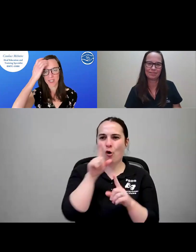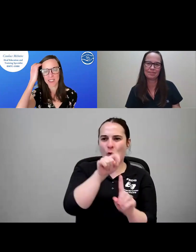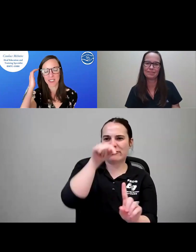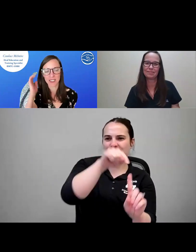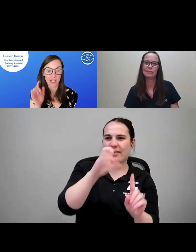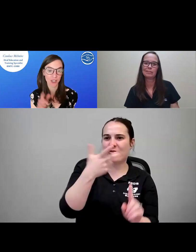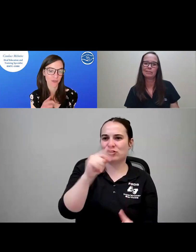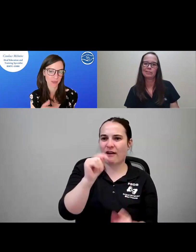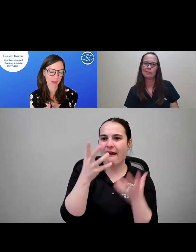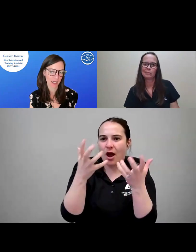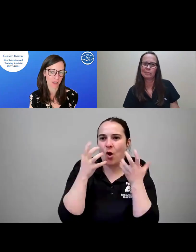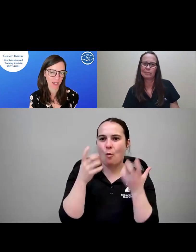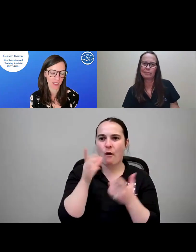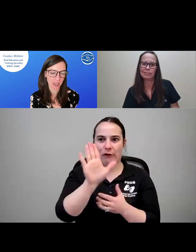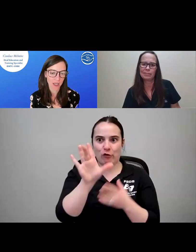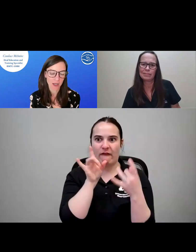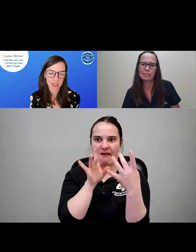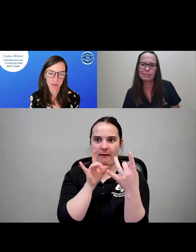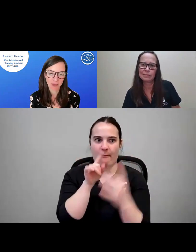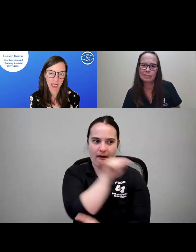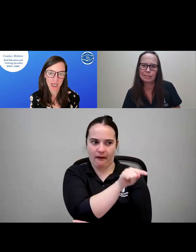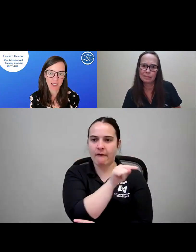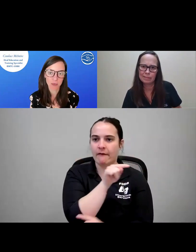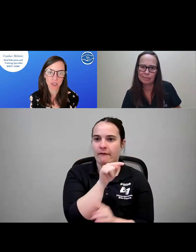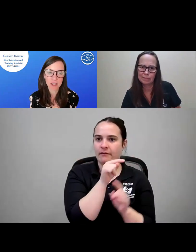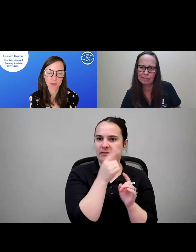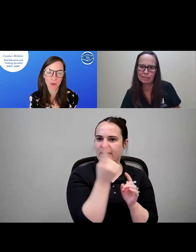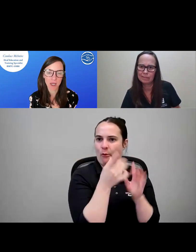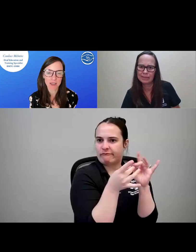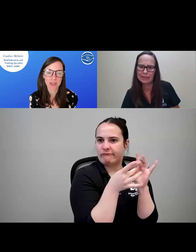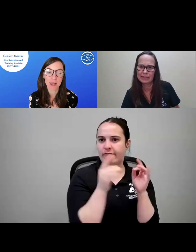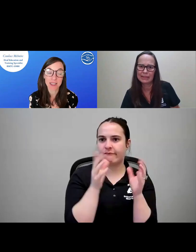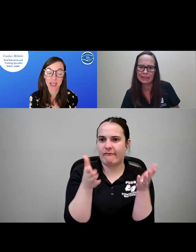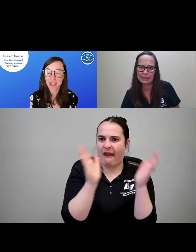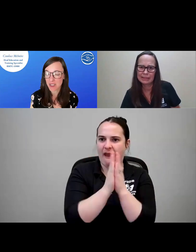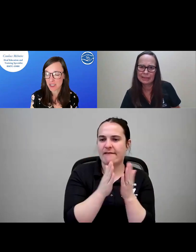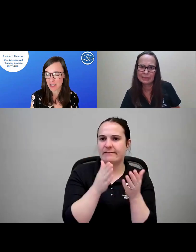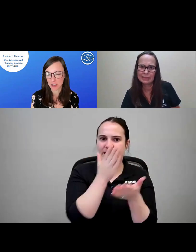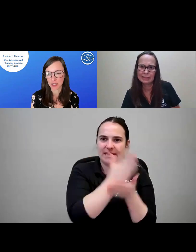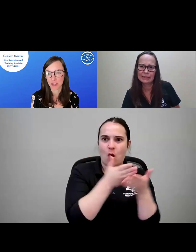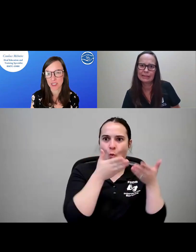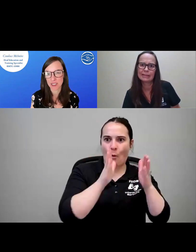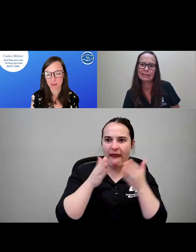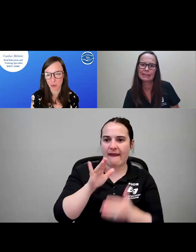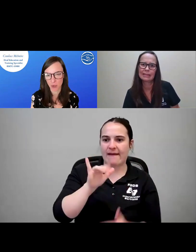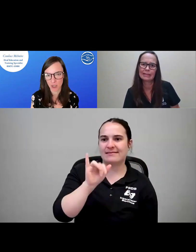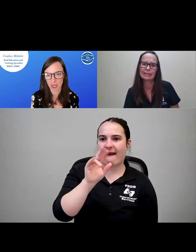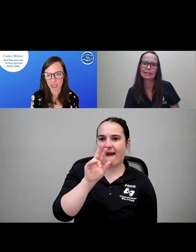I wanted to get your feedback on. Someone asked, "What are some ways itinerant teachers can support